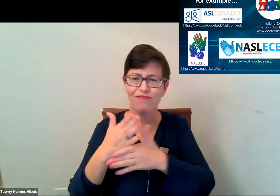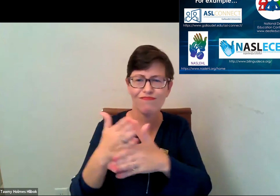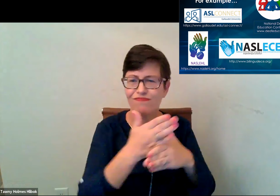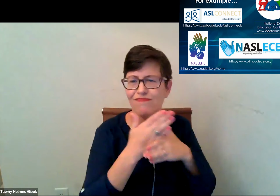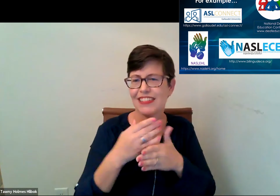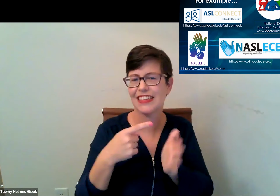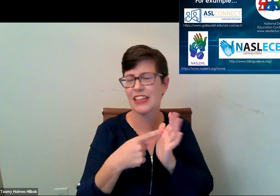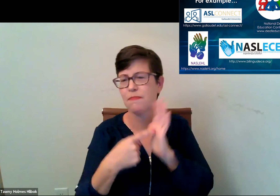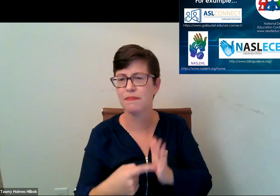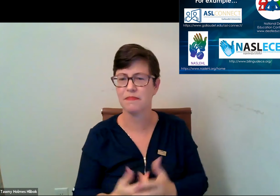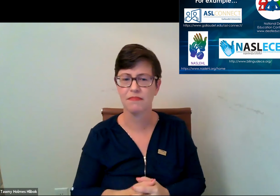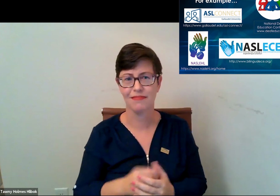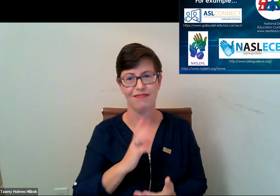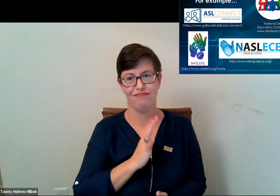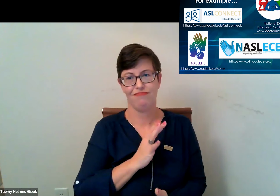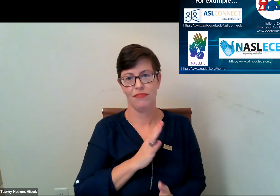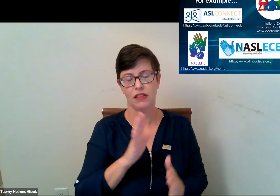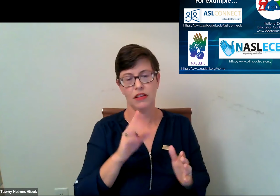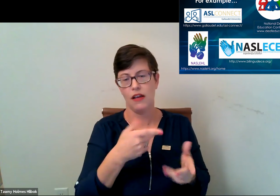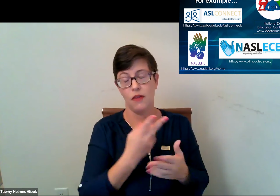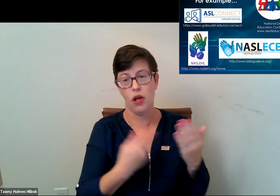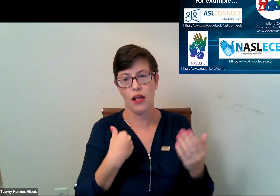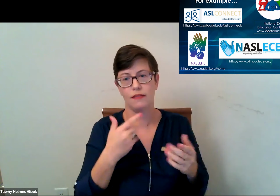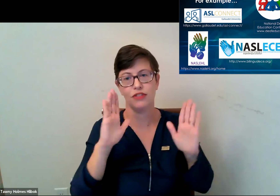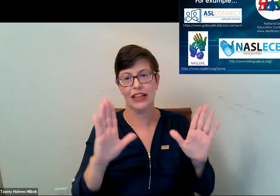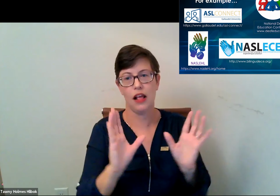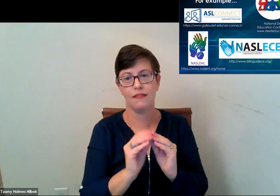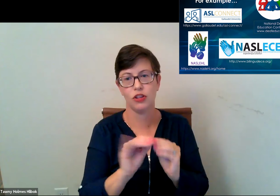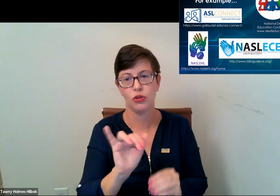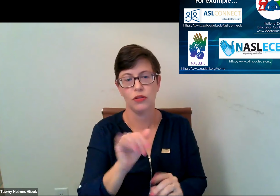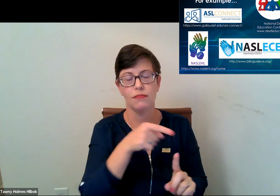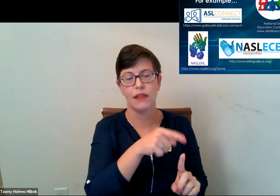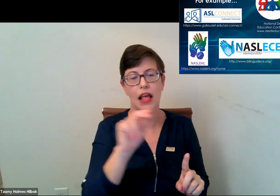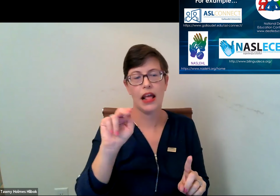It focuses on sharing experiences and both of these organizations on